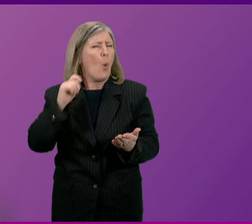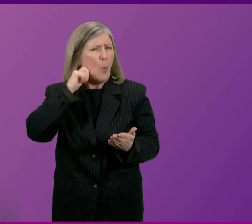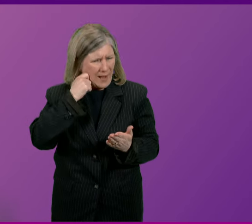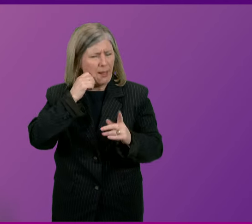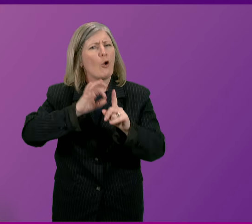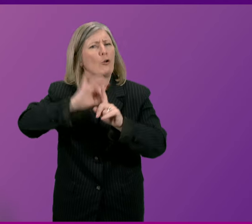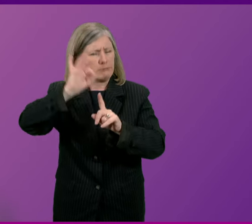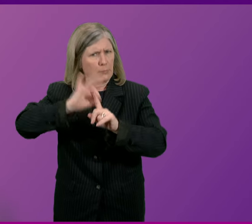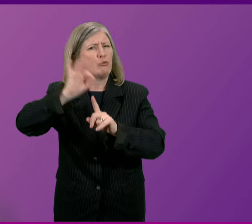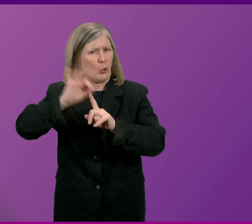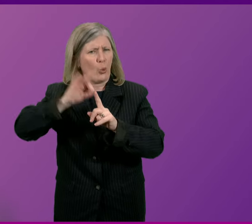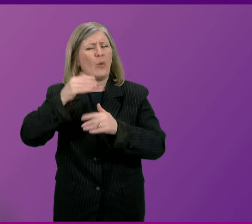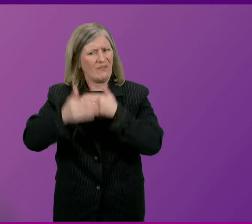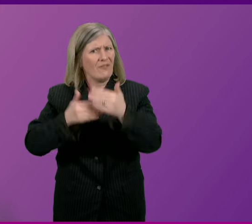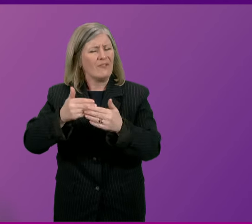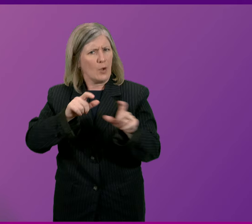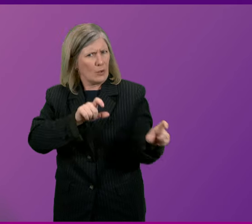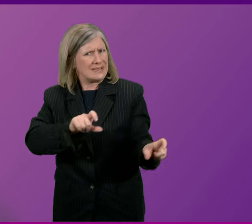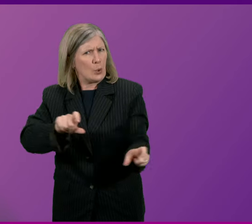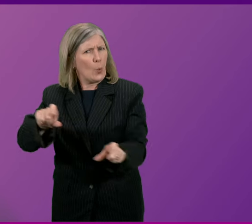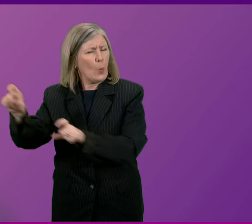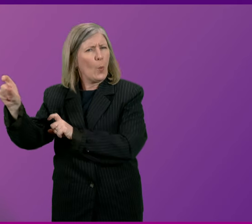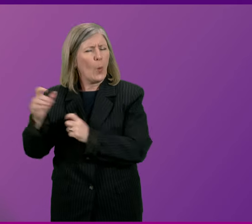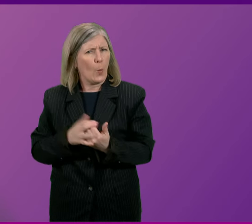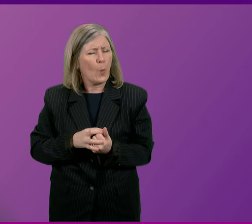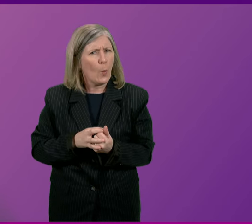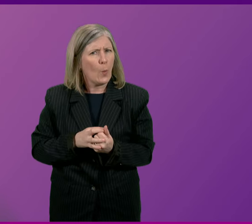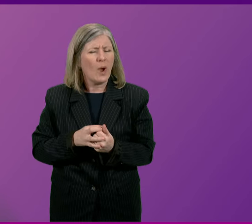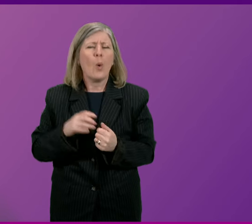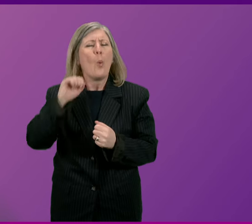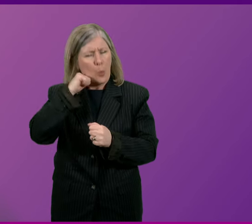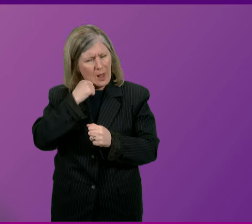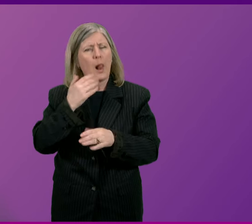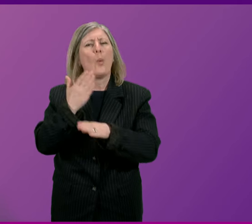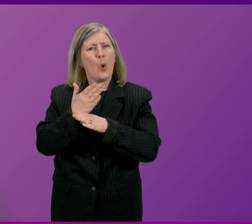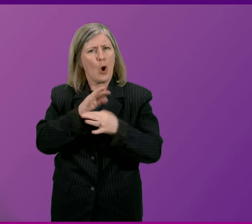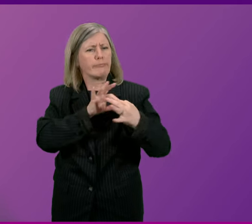education system in doing so. We will obviously work collaboratively with local government on